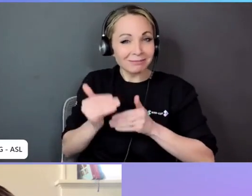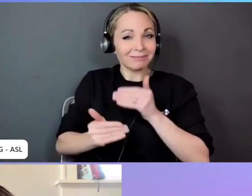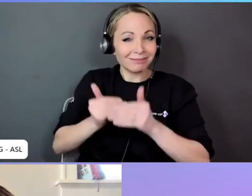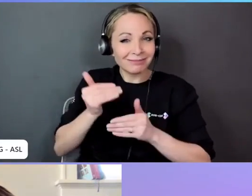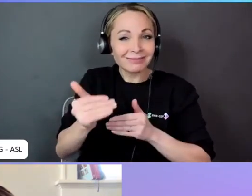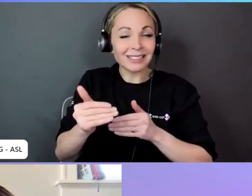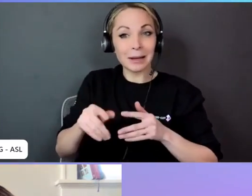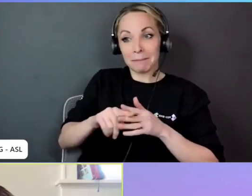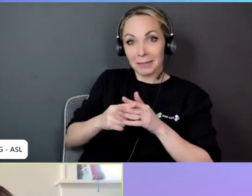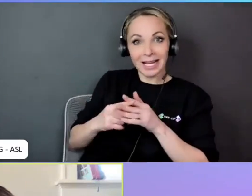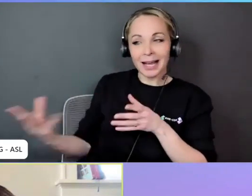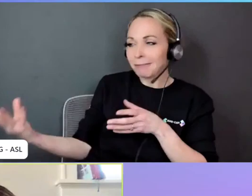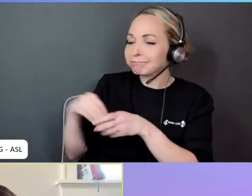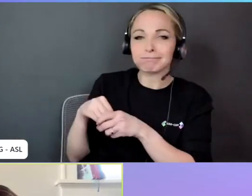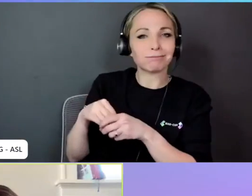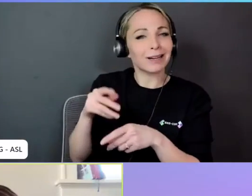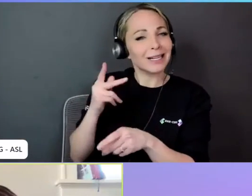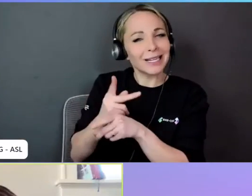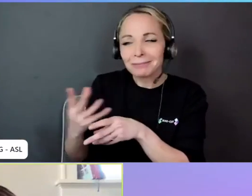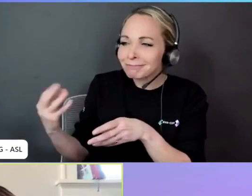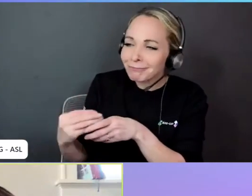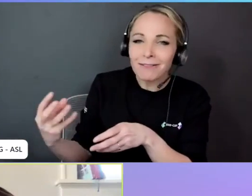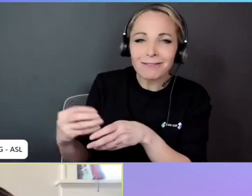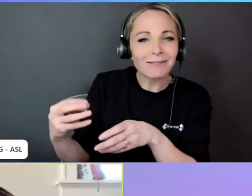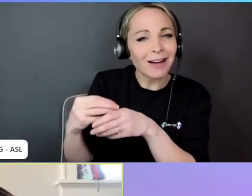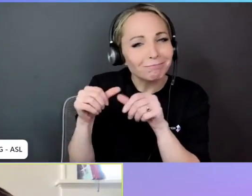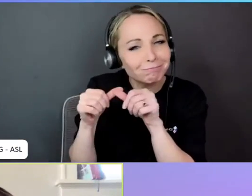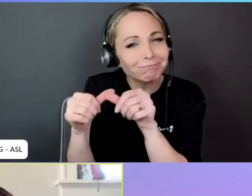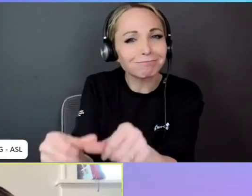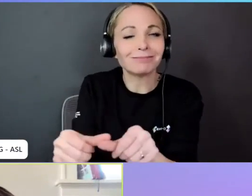seniors as partners throughout the development process. Bring them in at the beginning, and